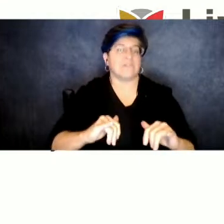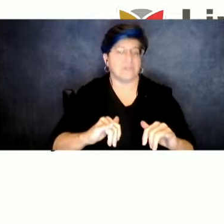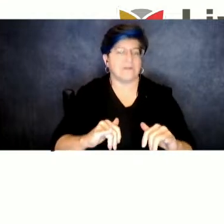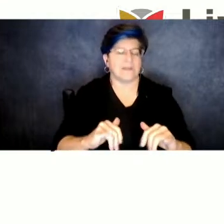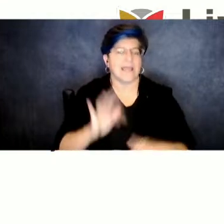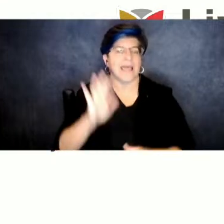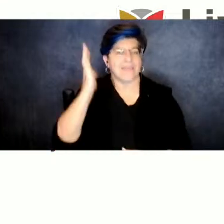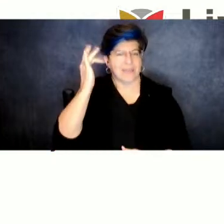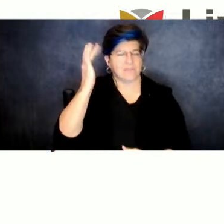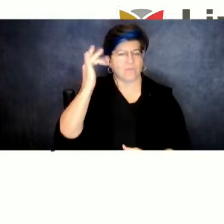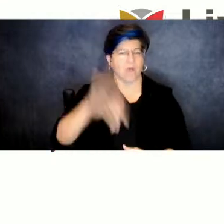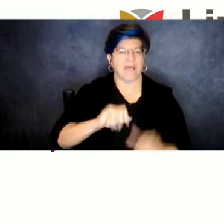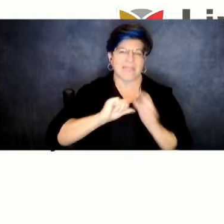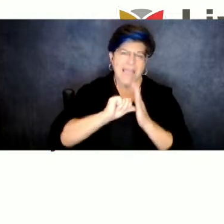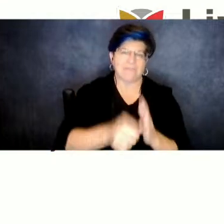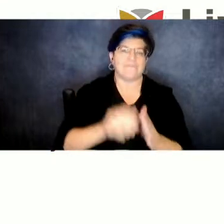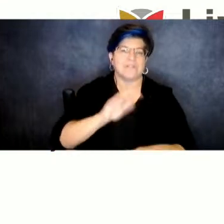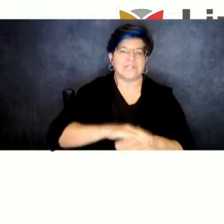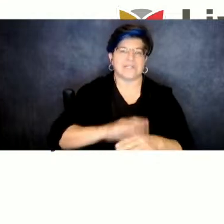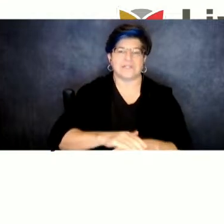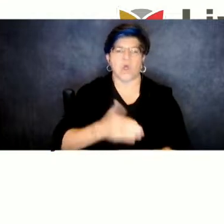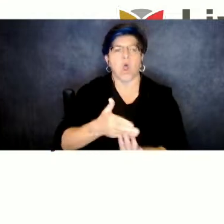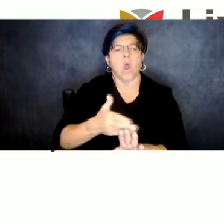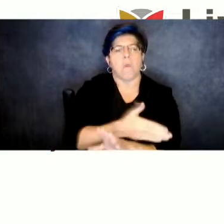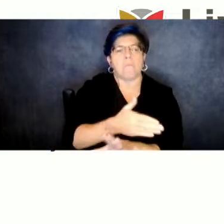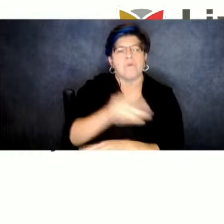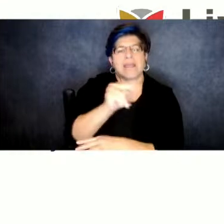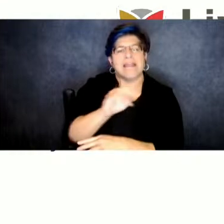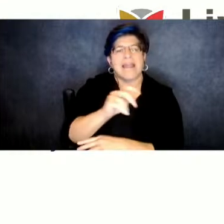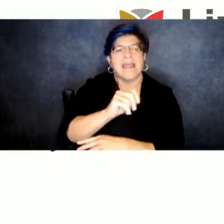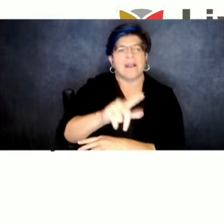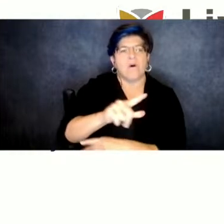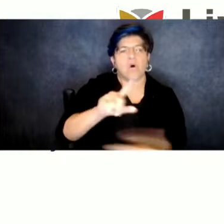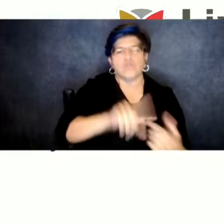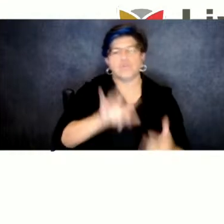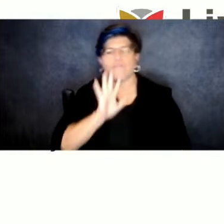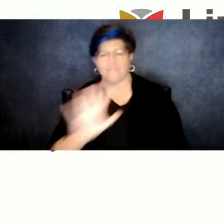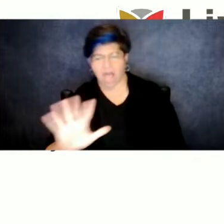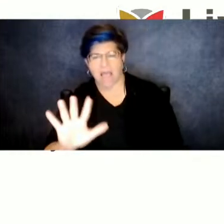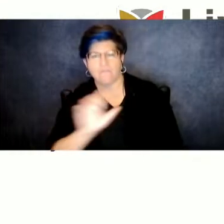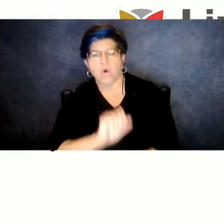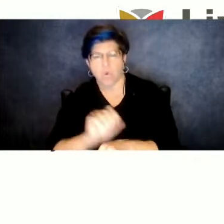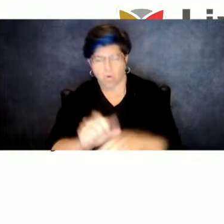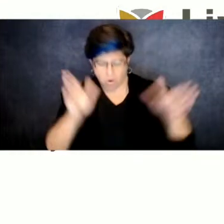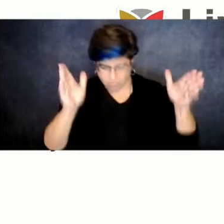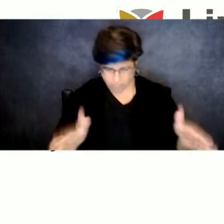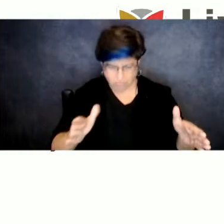AND SO WE HAVE WORK TO DO HERE WHICH IS CERTAINLY WHY THE